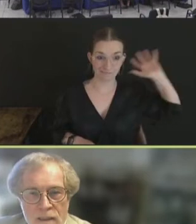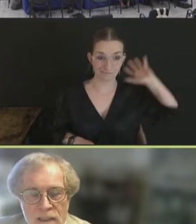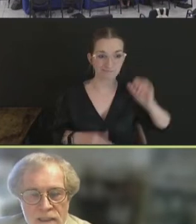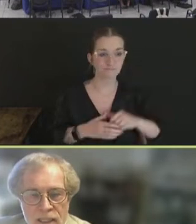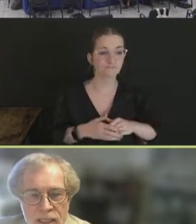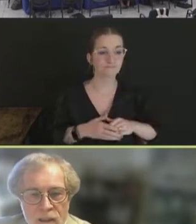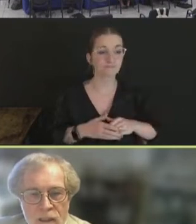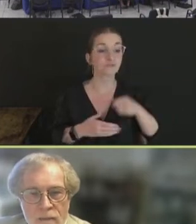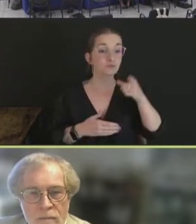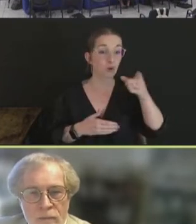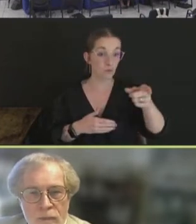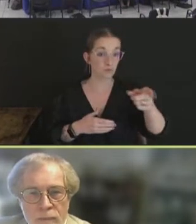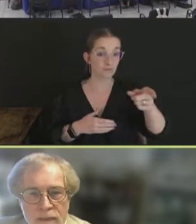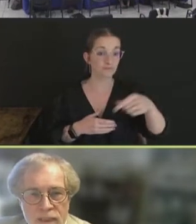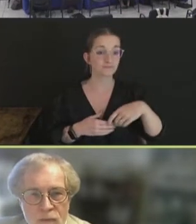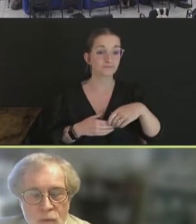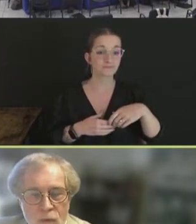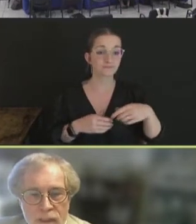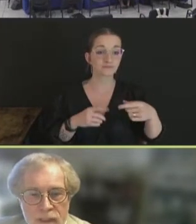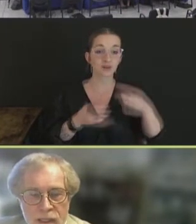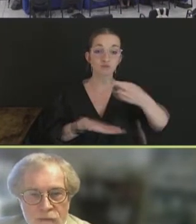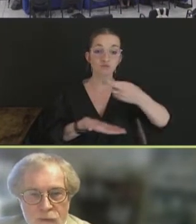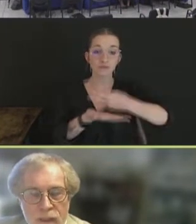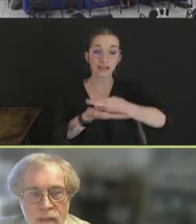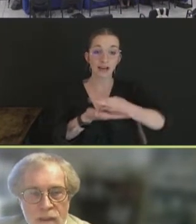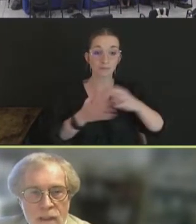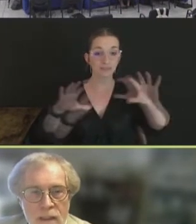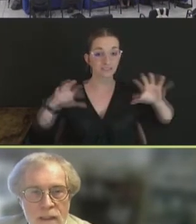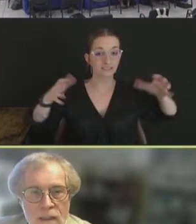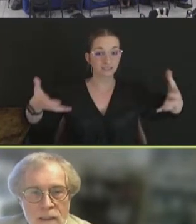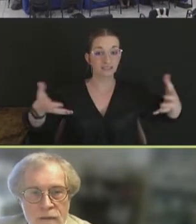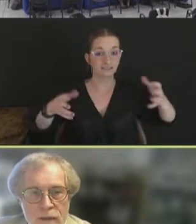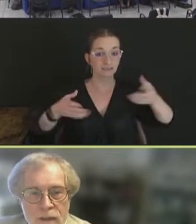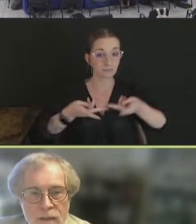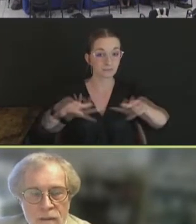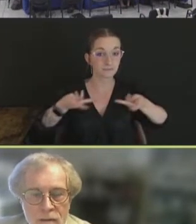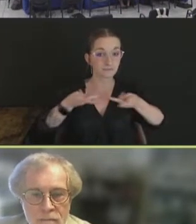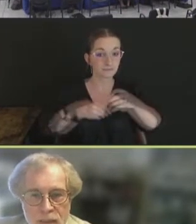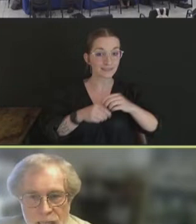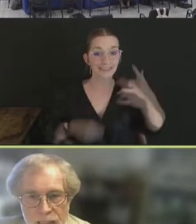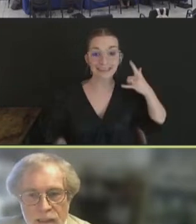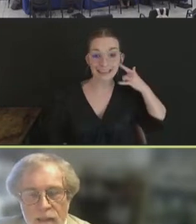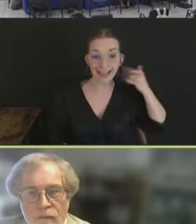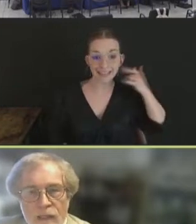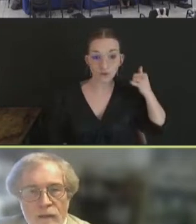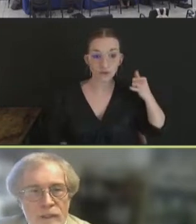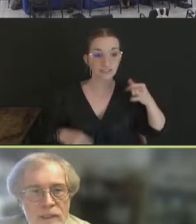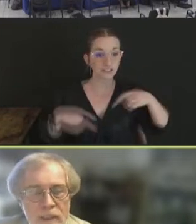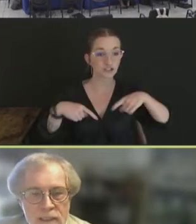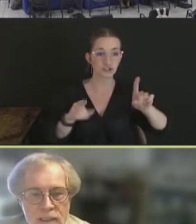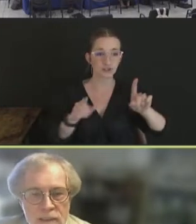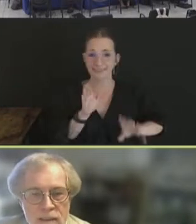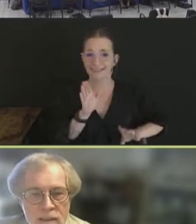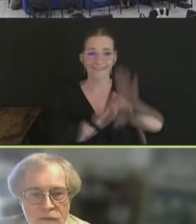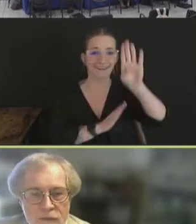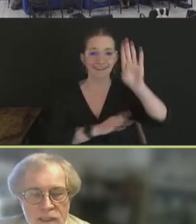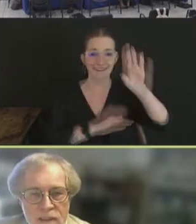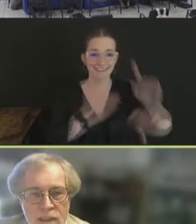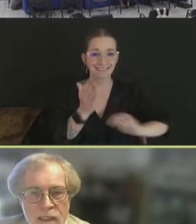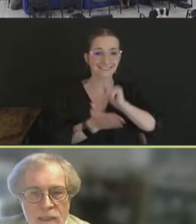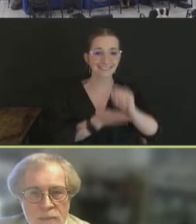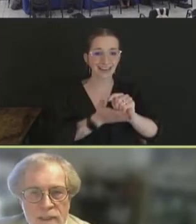This is a rehabilitation board in California, during the height of increased cases in the